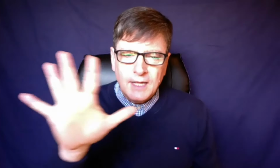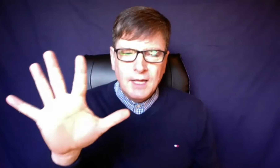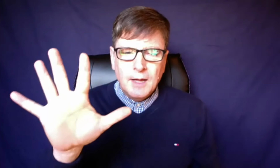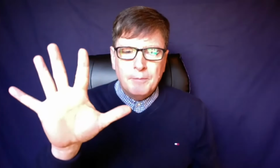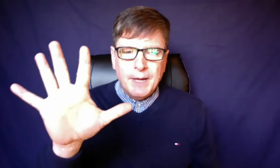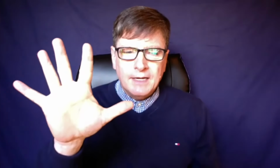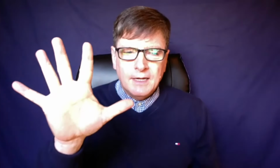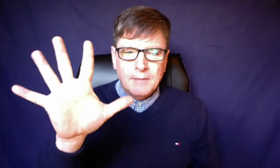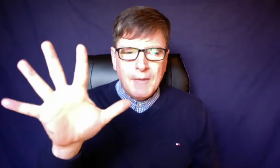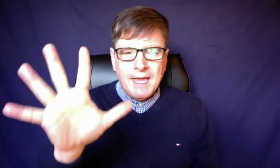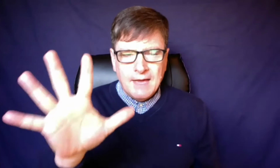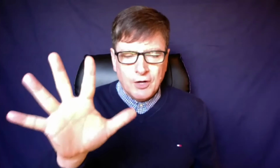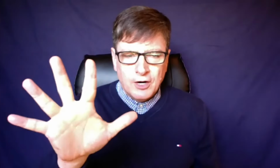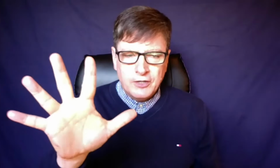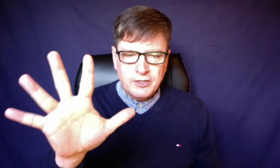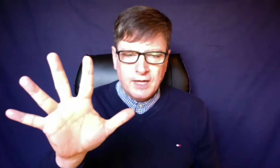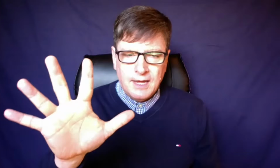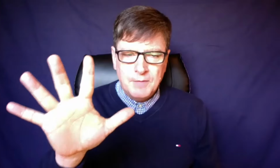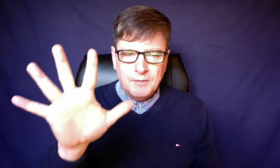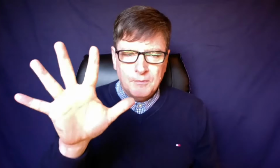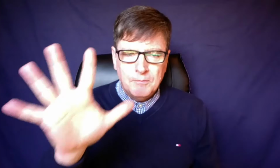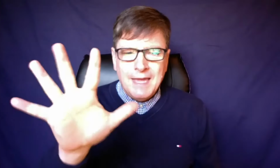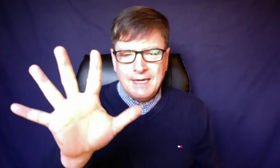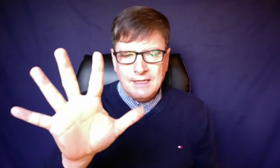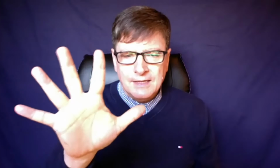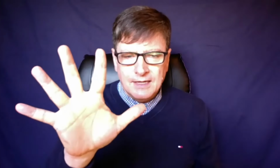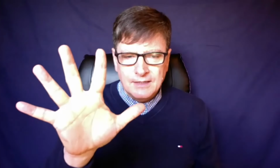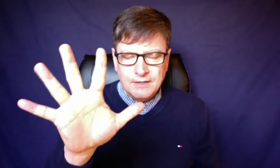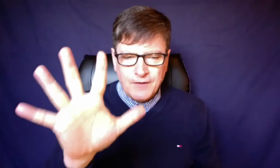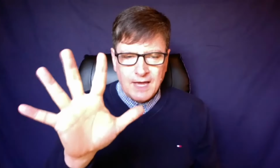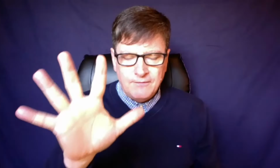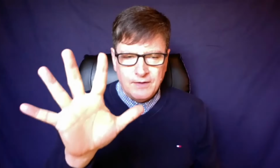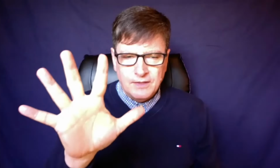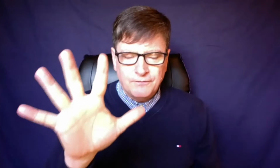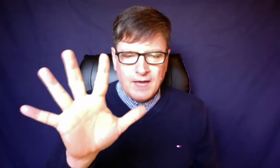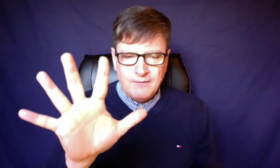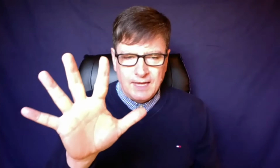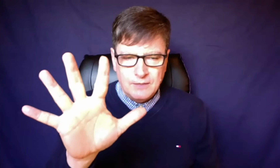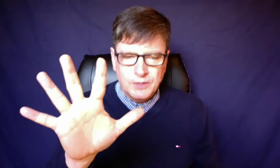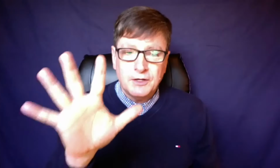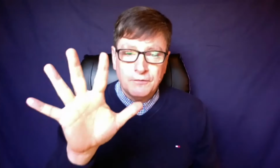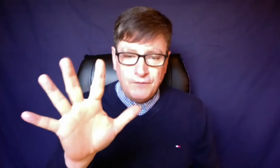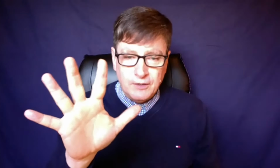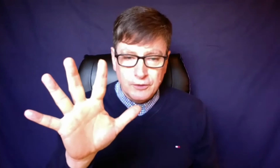the chin. The child might imitate getting the hand up to the chin